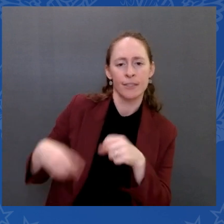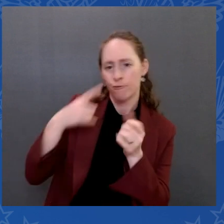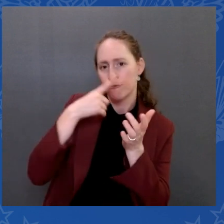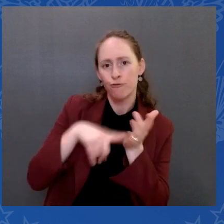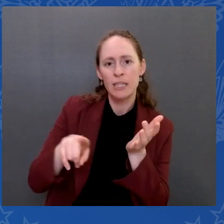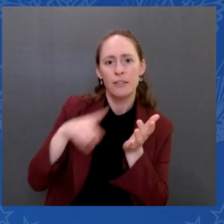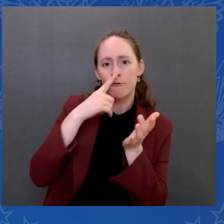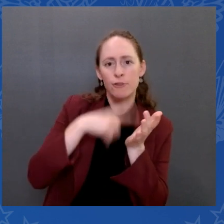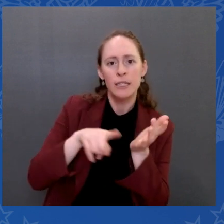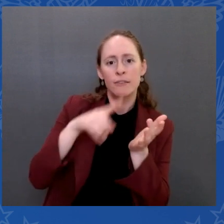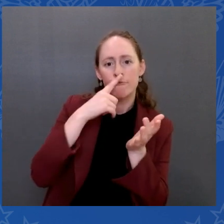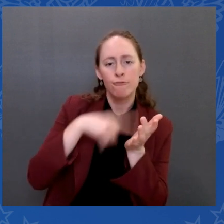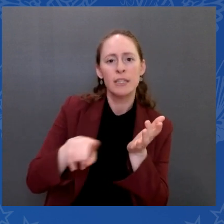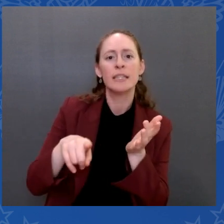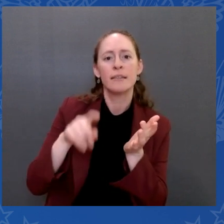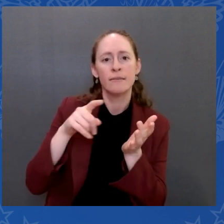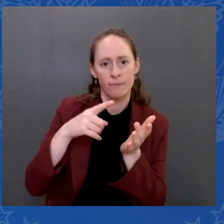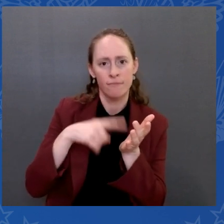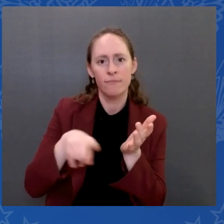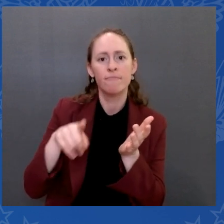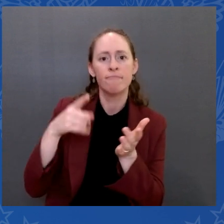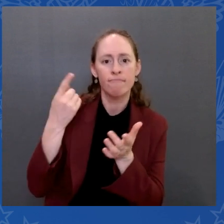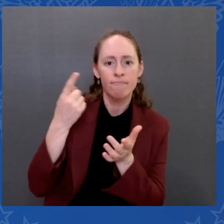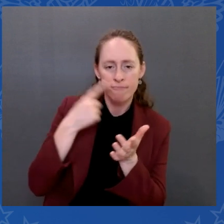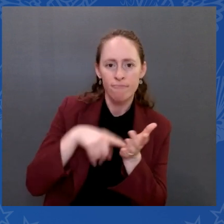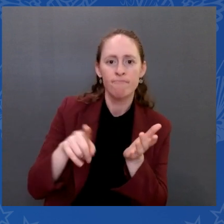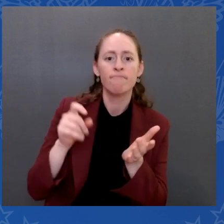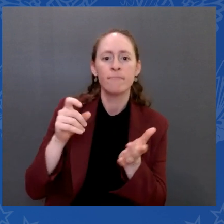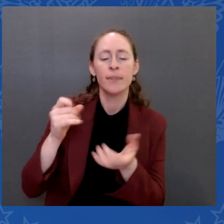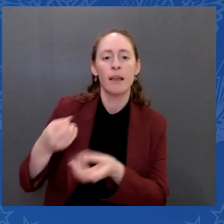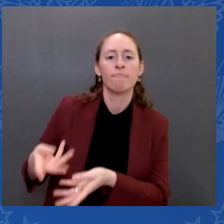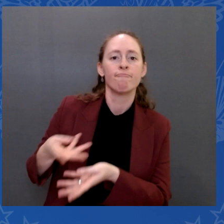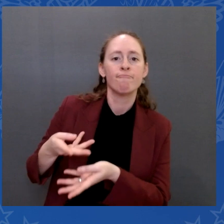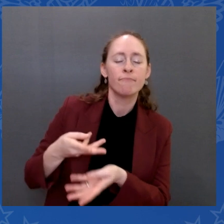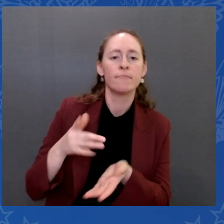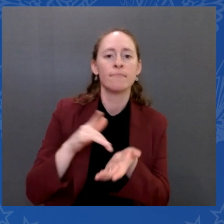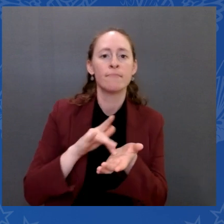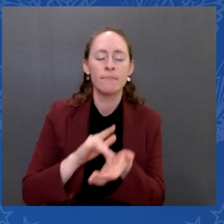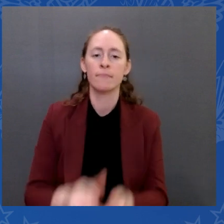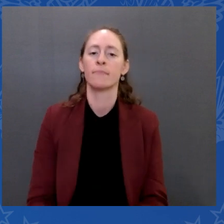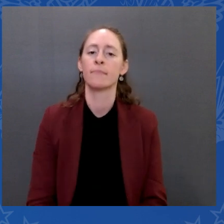Right? We manufacture pulse oximeters that measure the oxygenation of the blood,